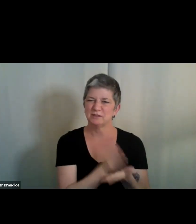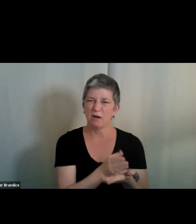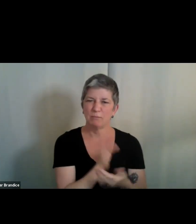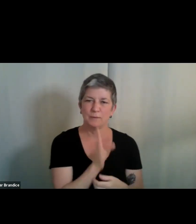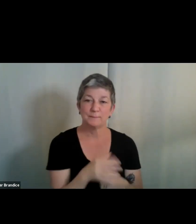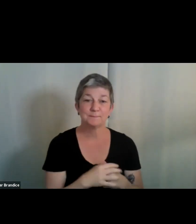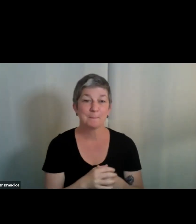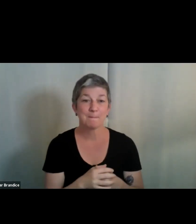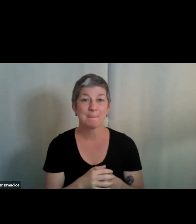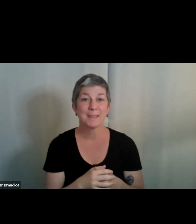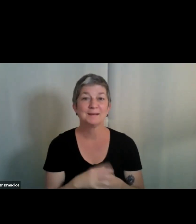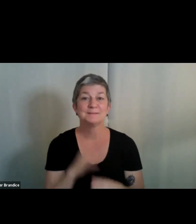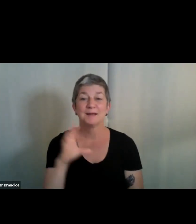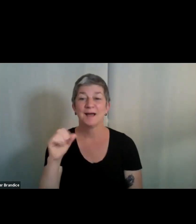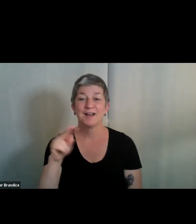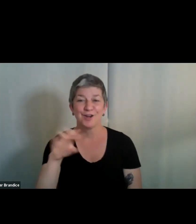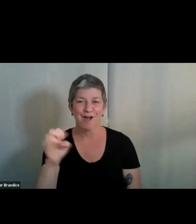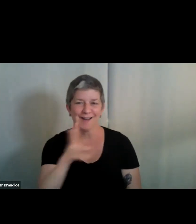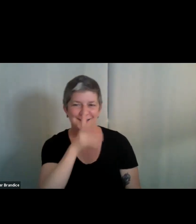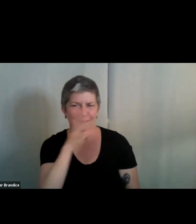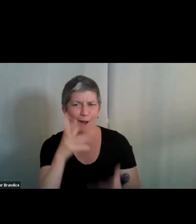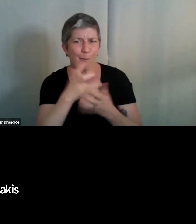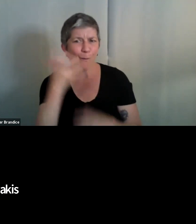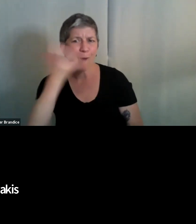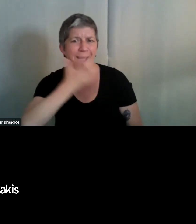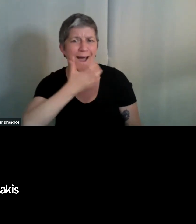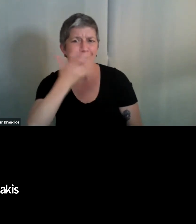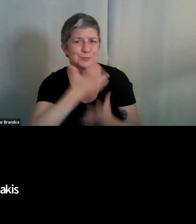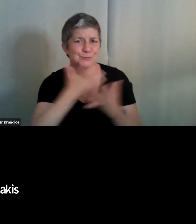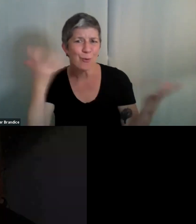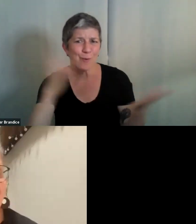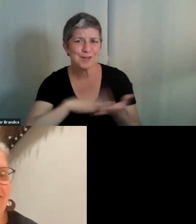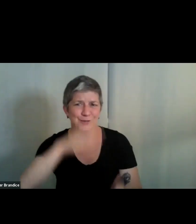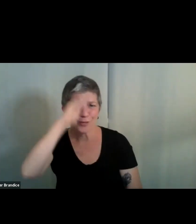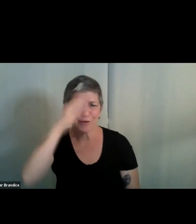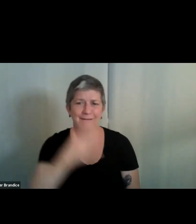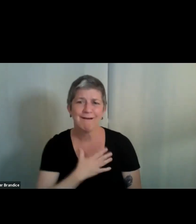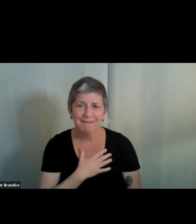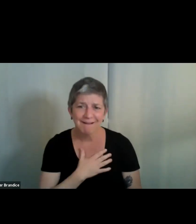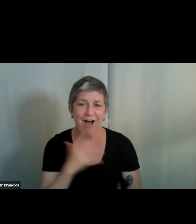Connie Vandarakis: Wow, Stacy, so much to learn. That was a lot of information.